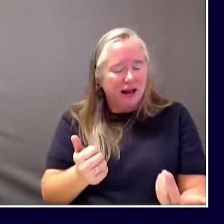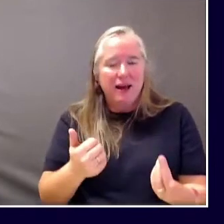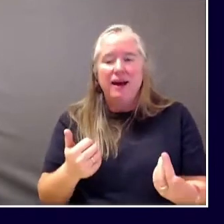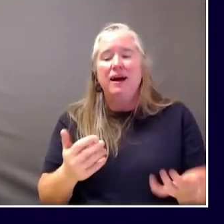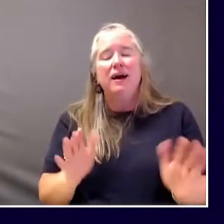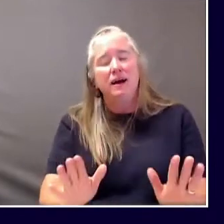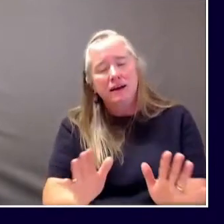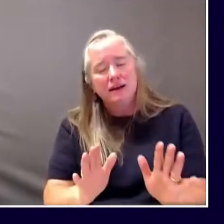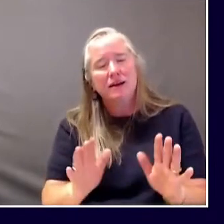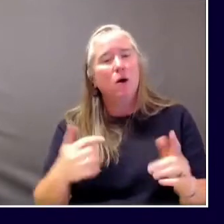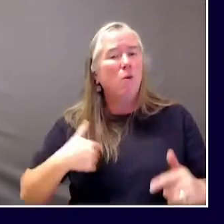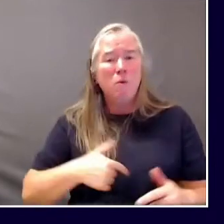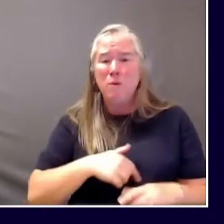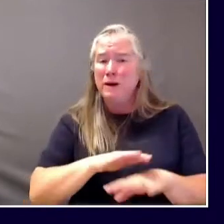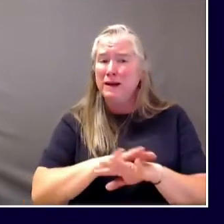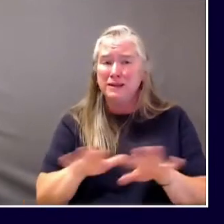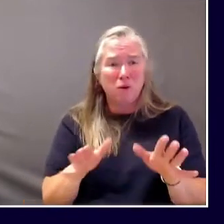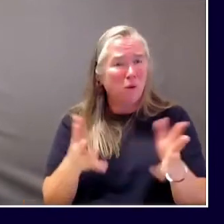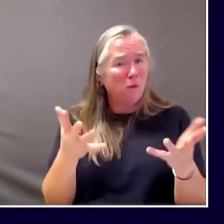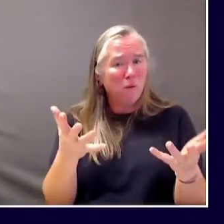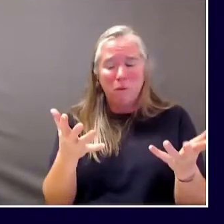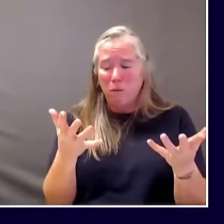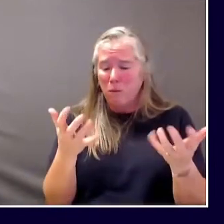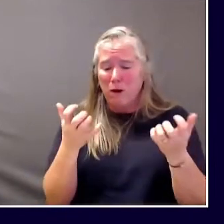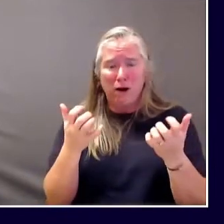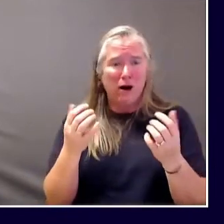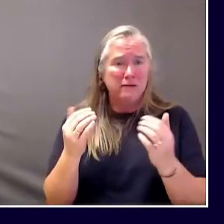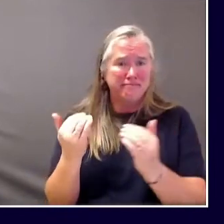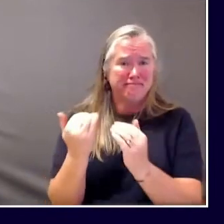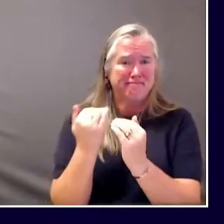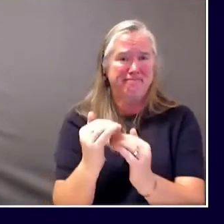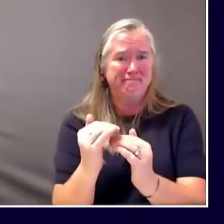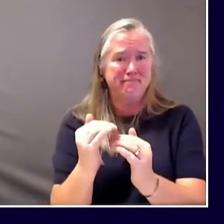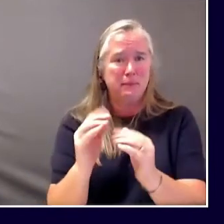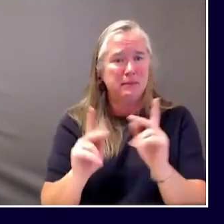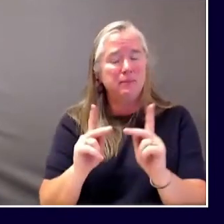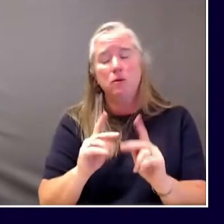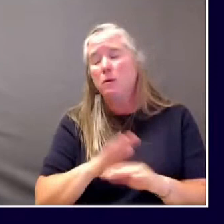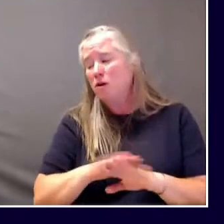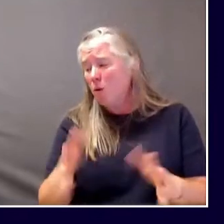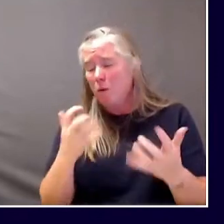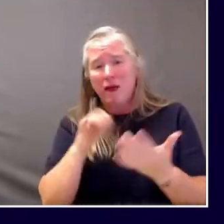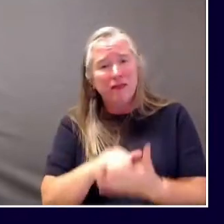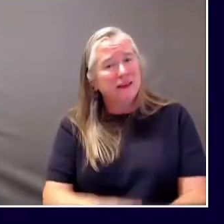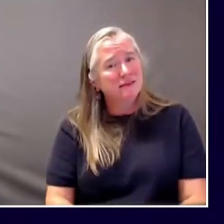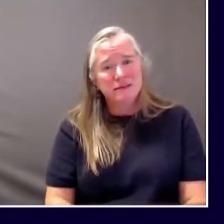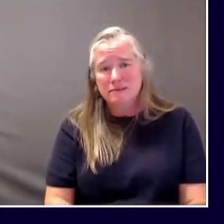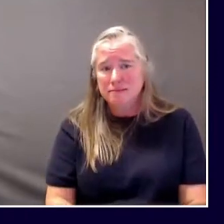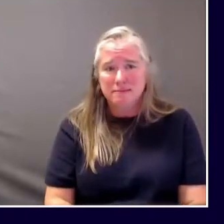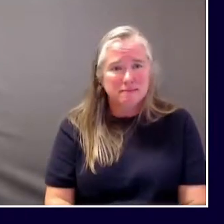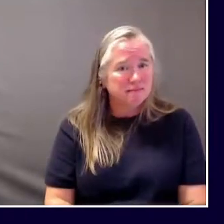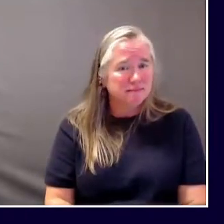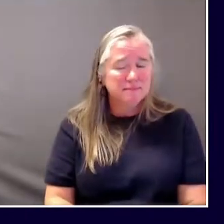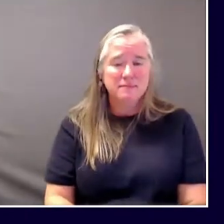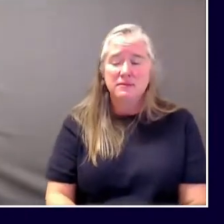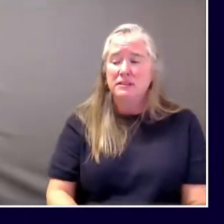nobody wants to further restrict people's